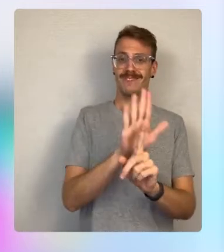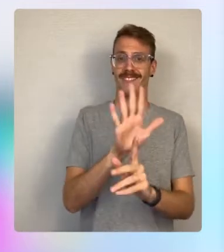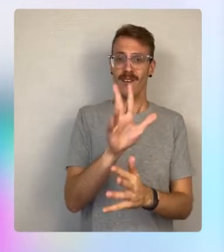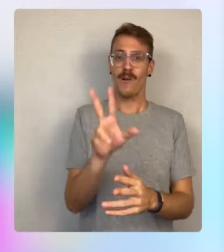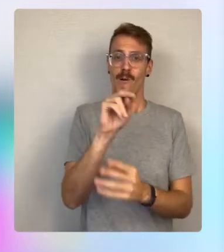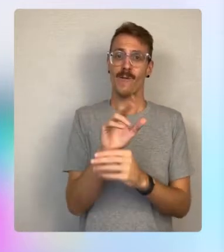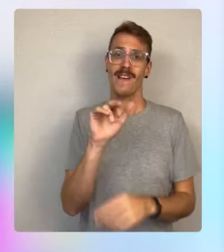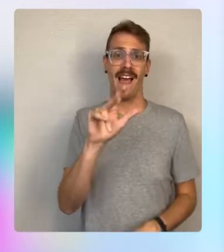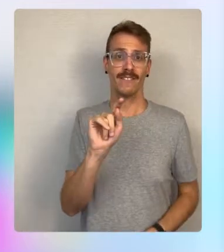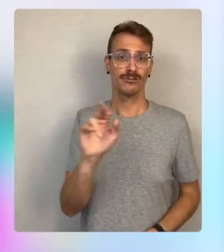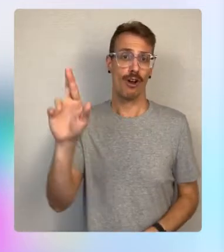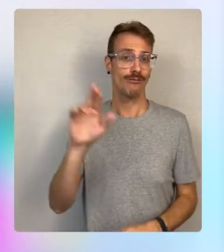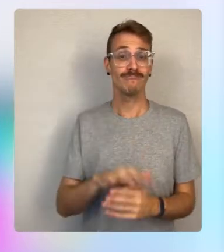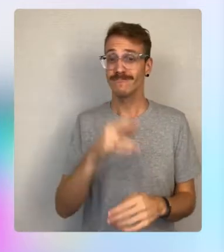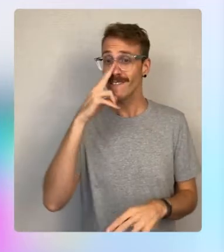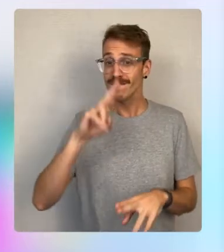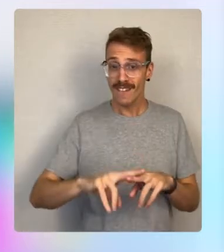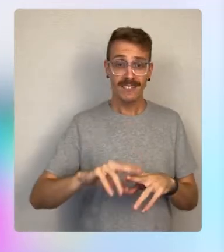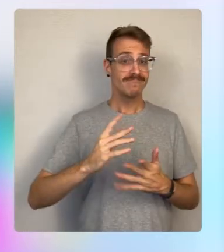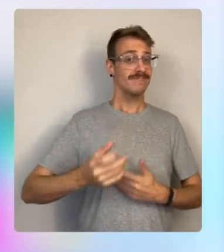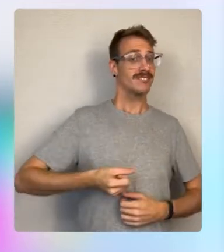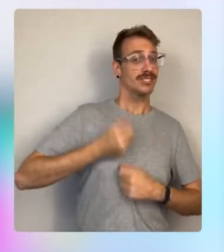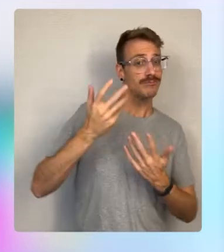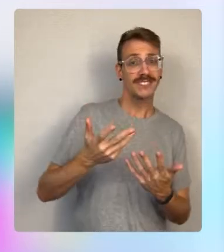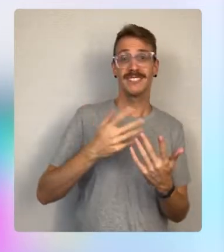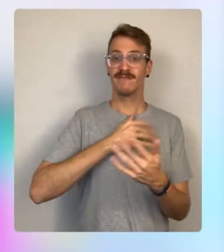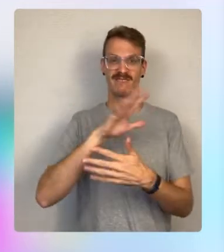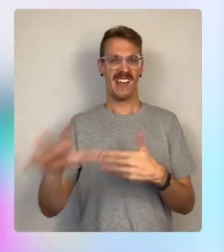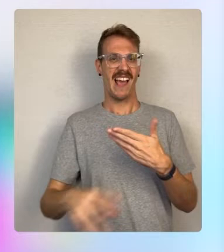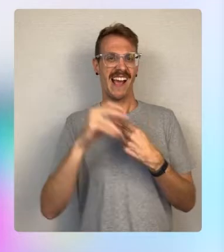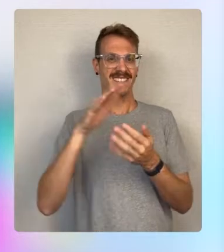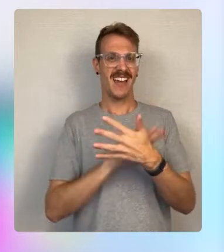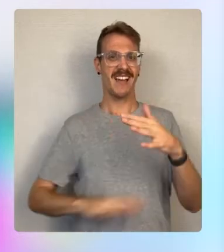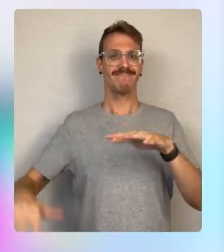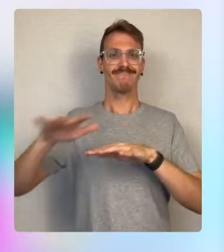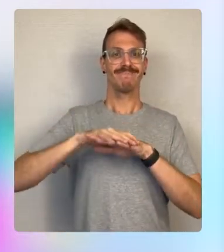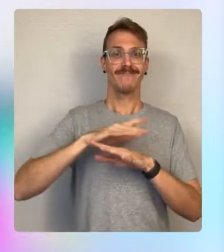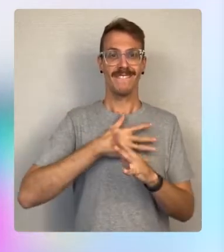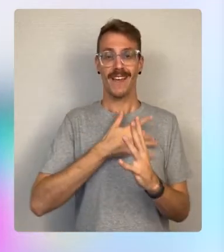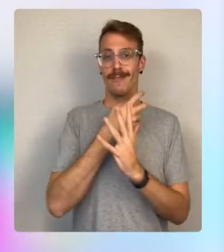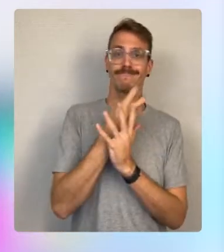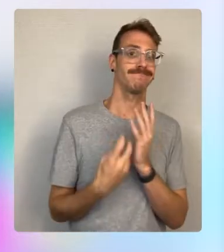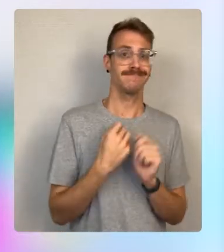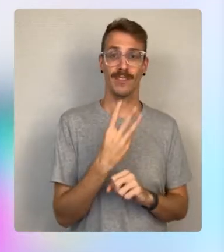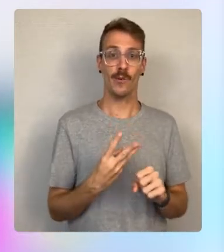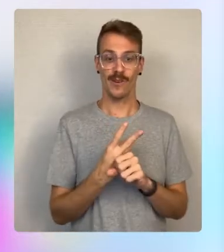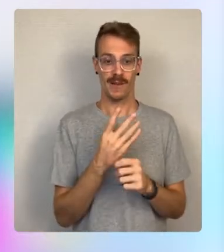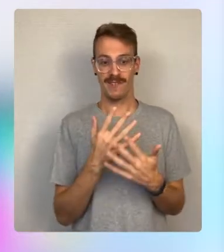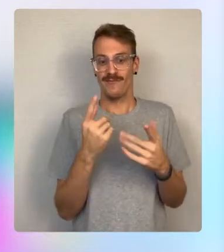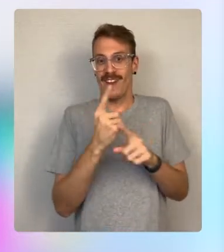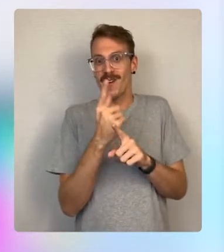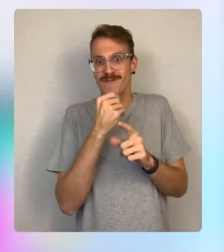It's fun, it's expressive, and it adds a layer of immersiveness into the world. I mean, come on, who doesn't enjoy that?